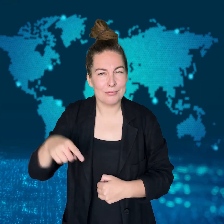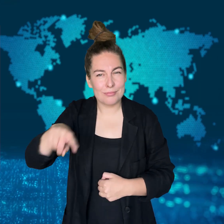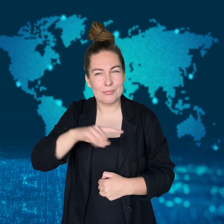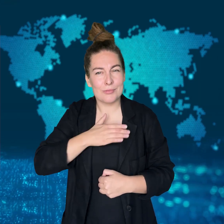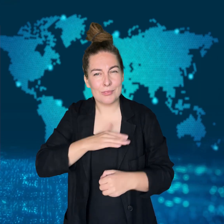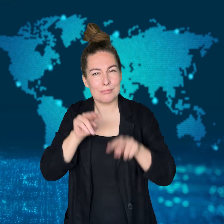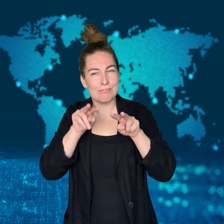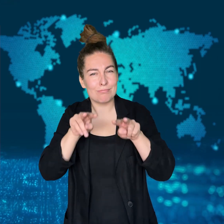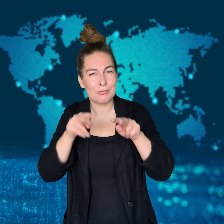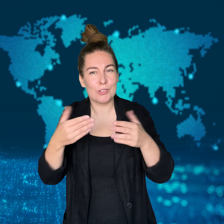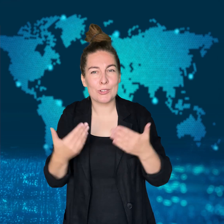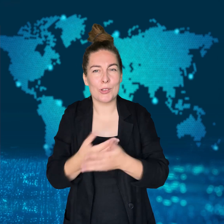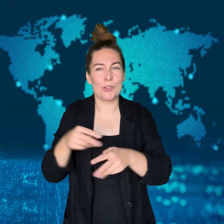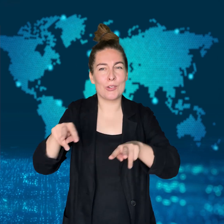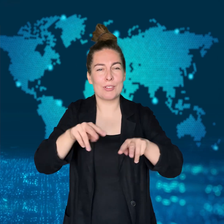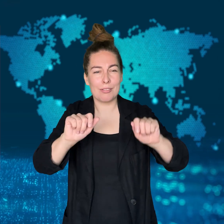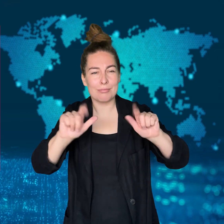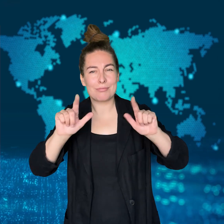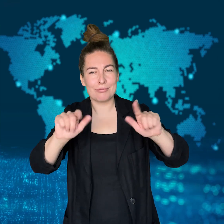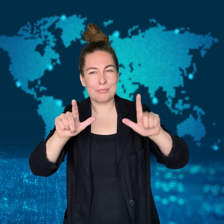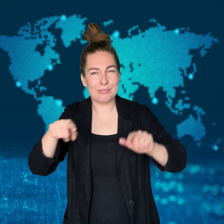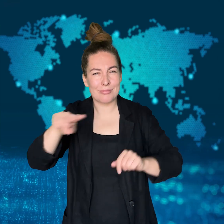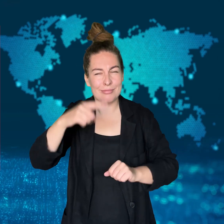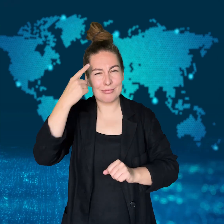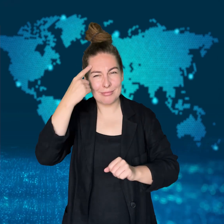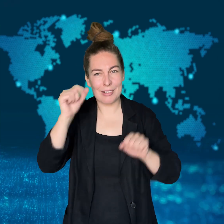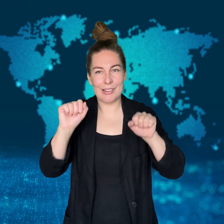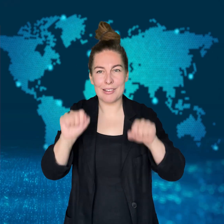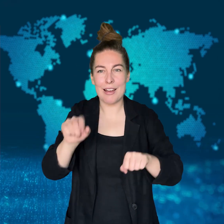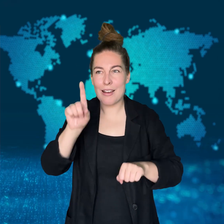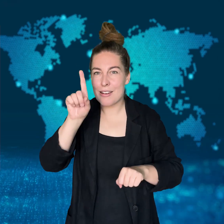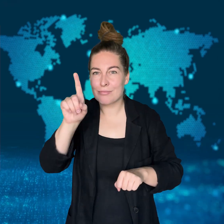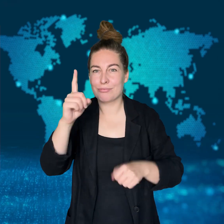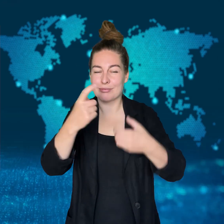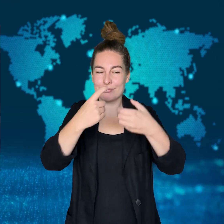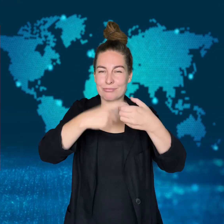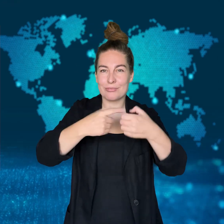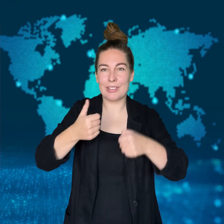Don't forget to subscribe, like, and follow H3 World TV